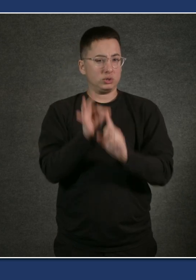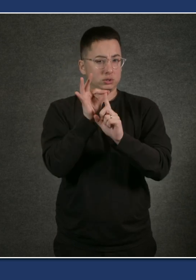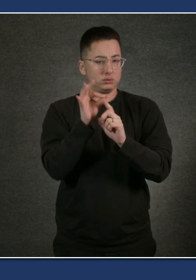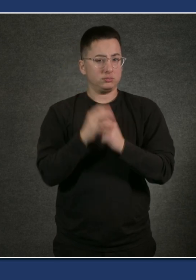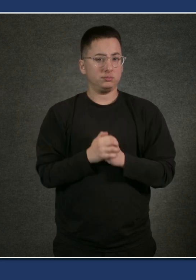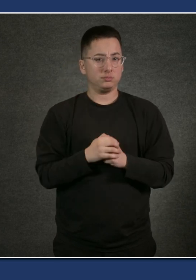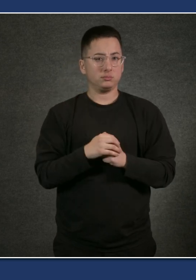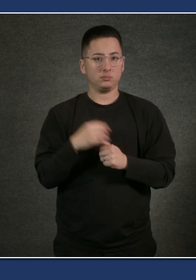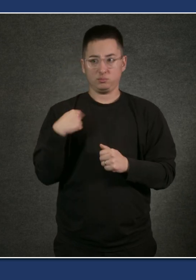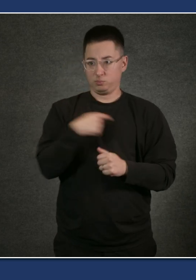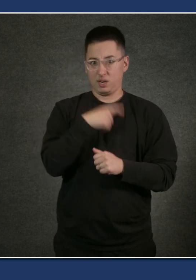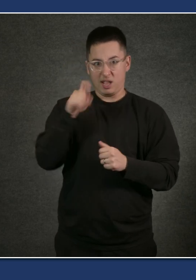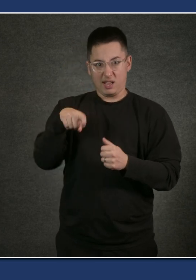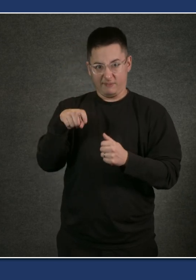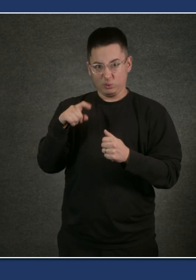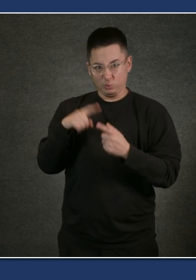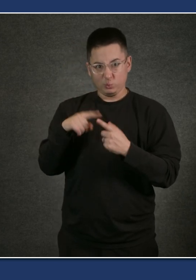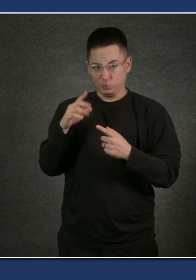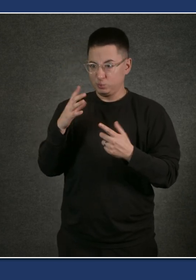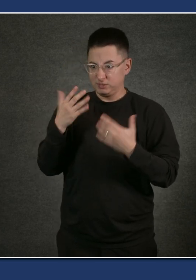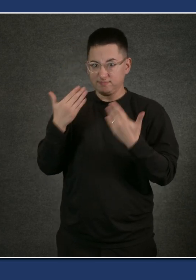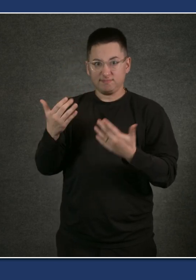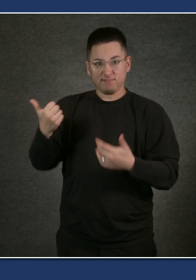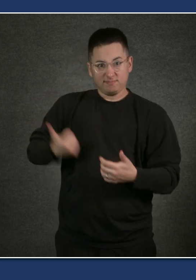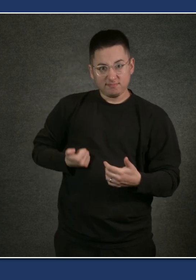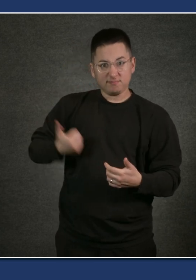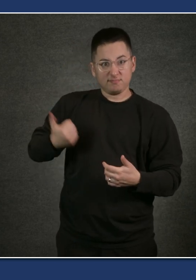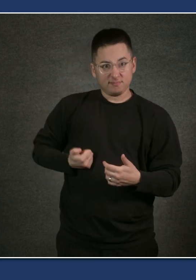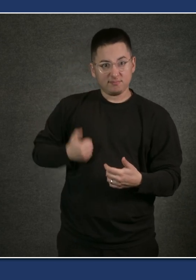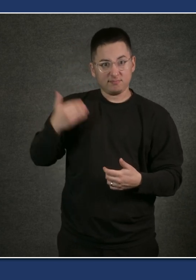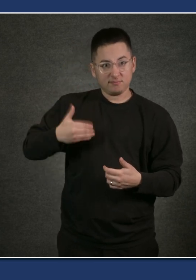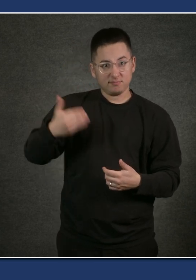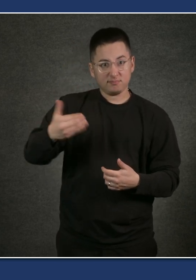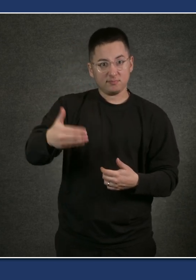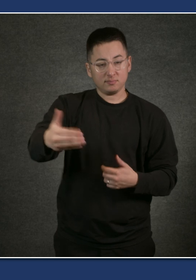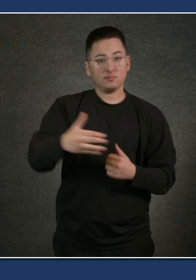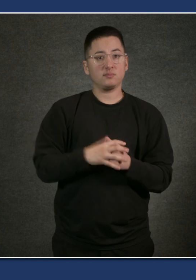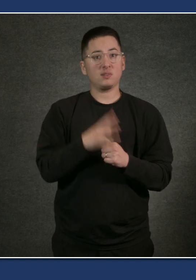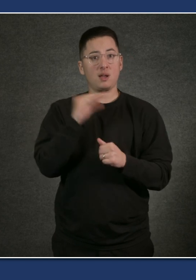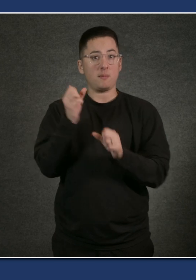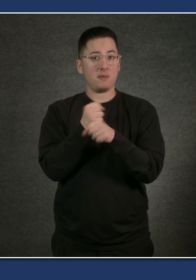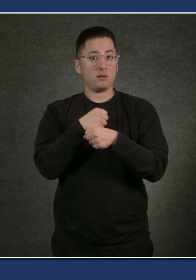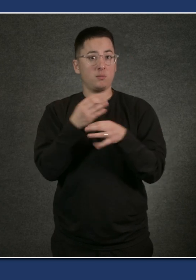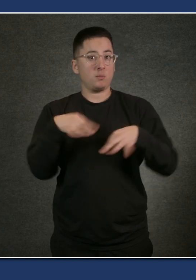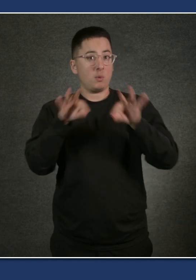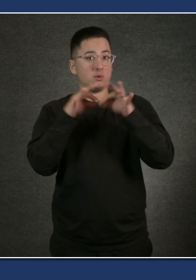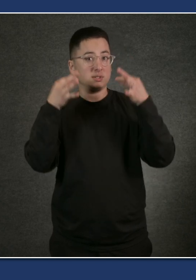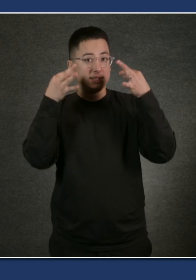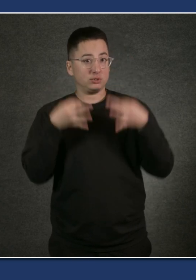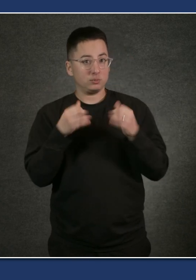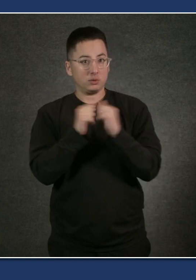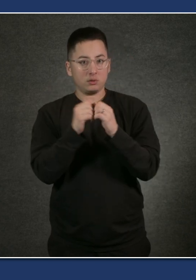This chronic illness is unique in that we are entrusted with administering insulin injections